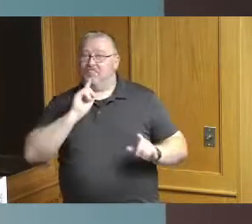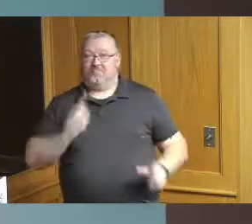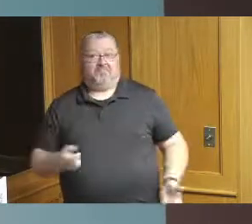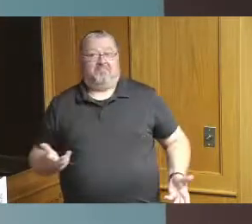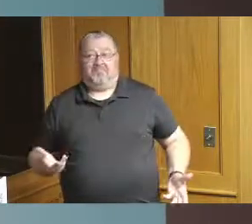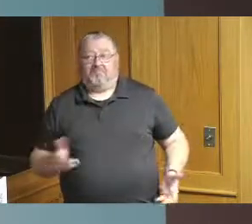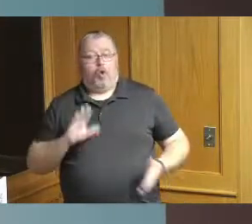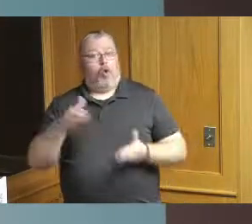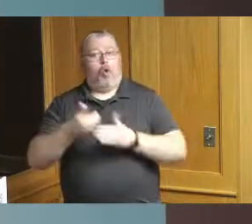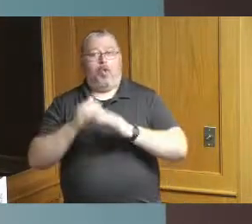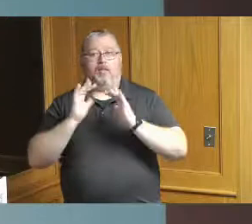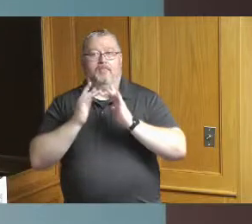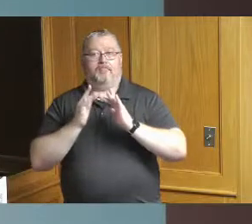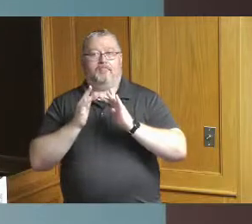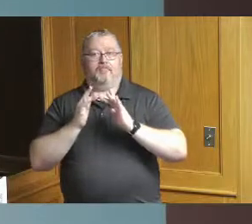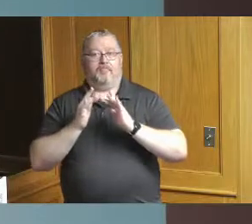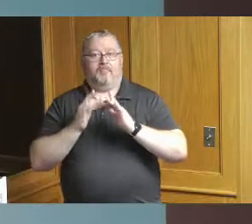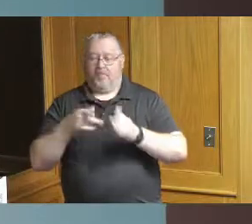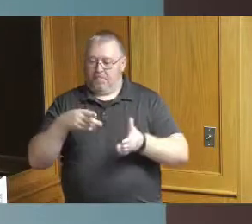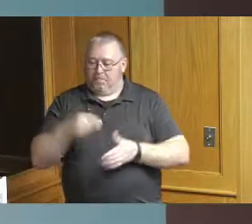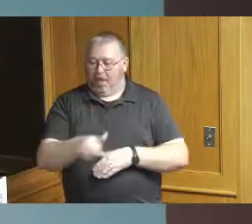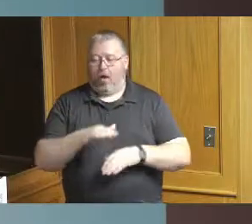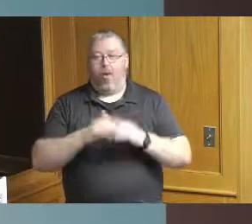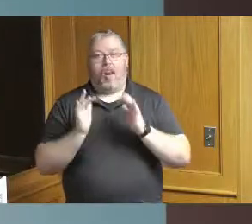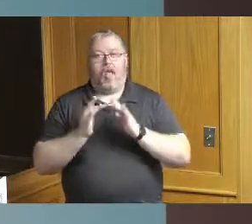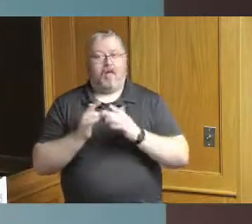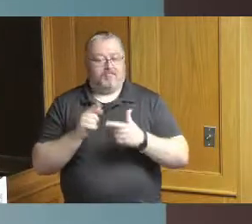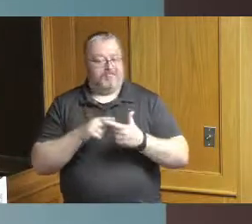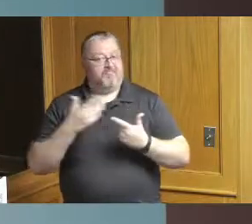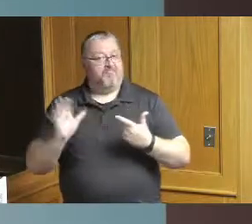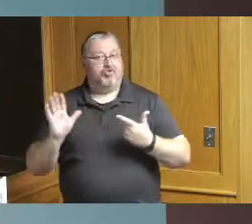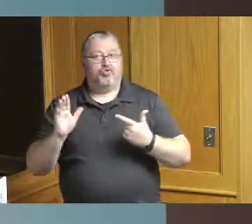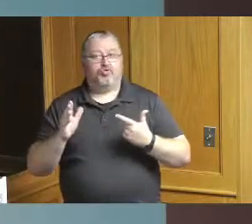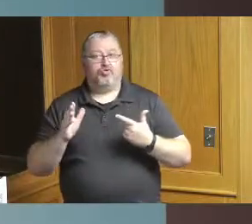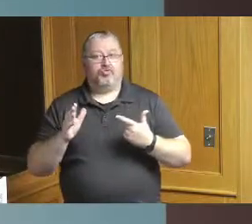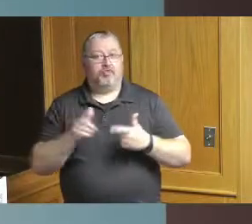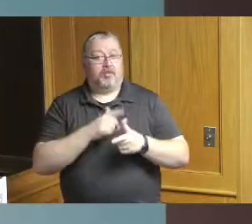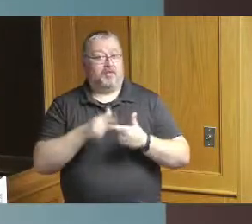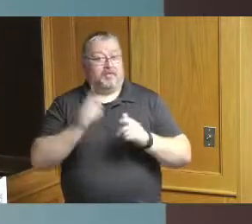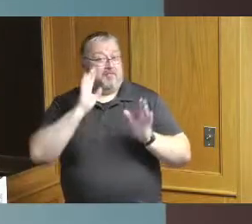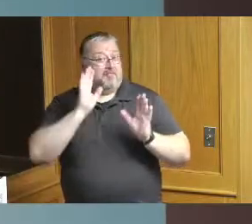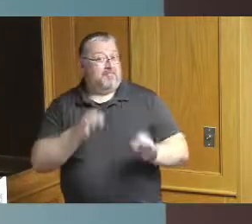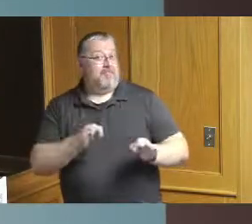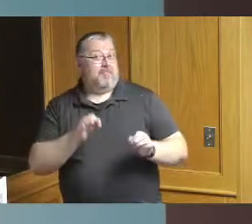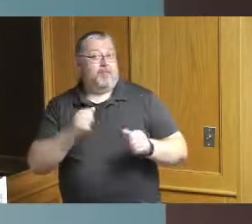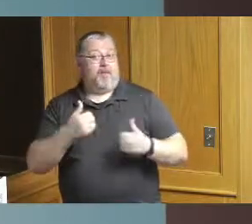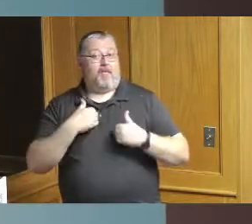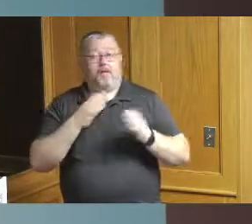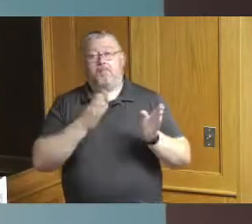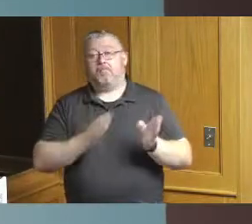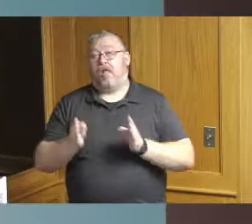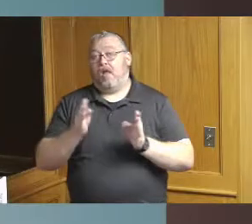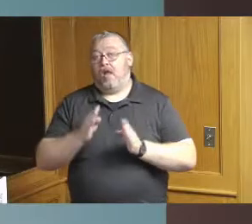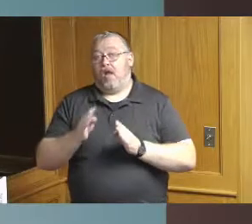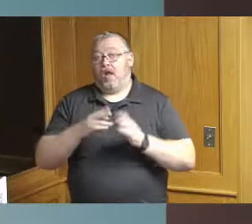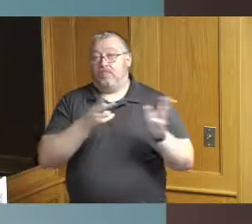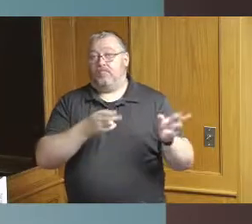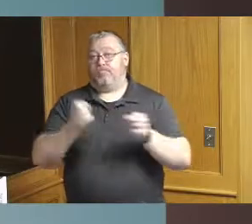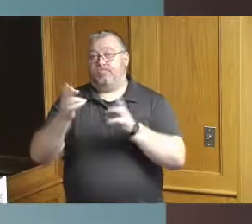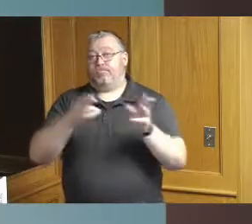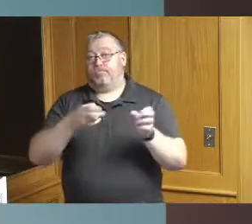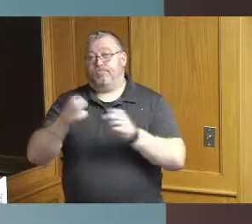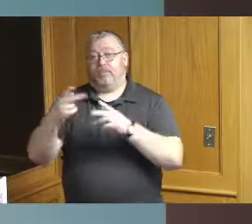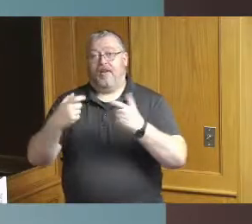apply online pay for it online they can choose to have plan reviews done electronically and